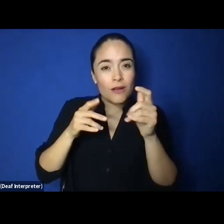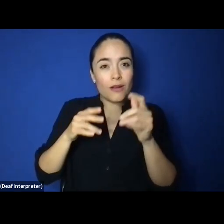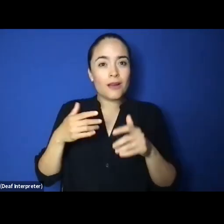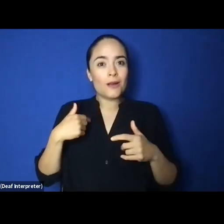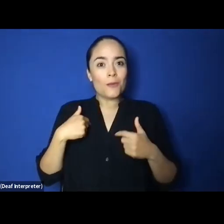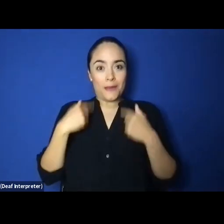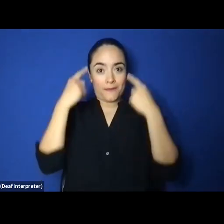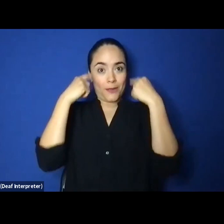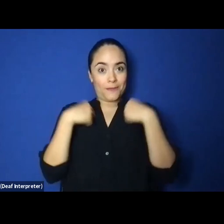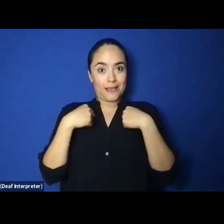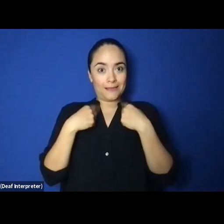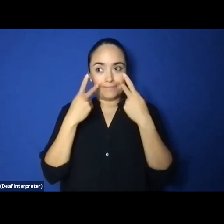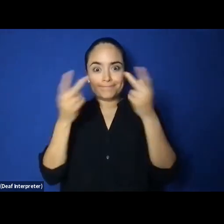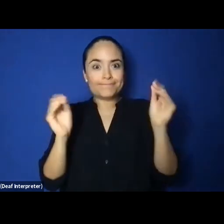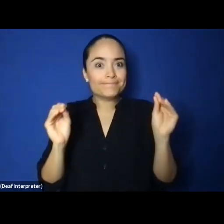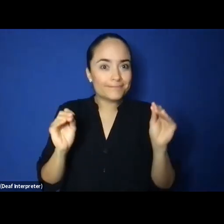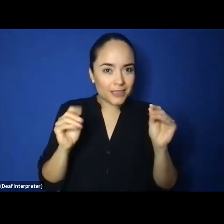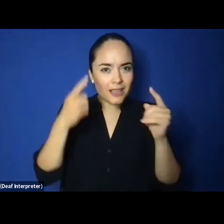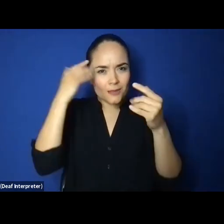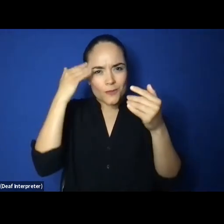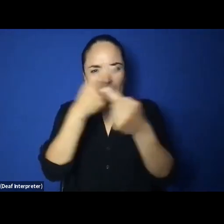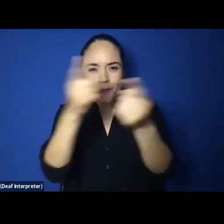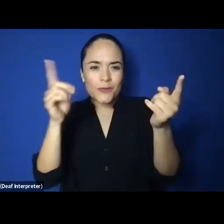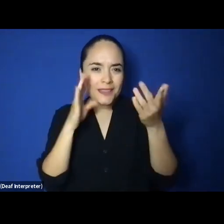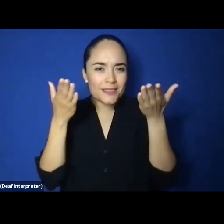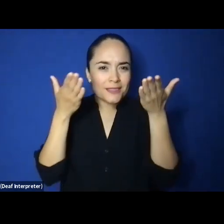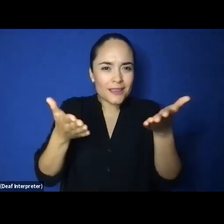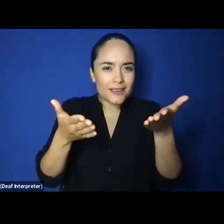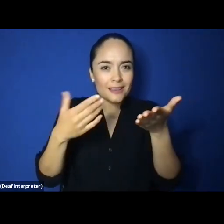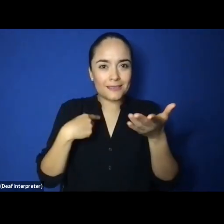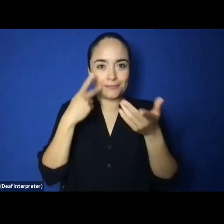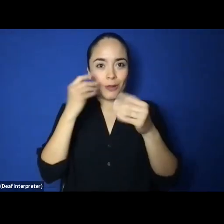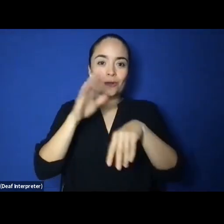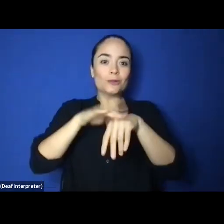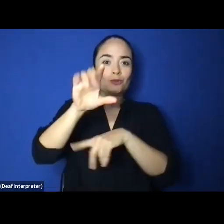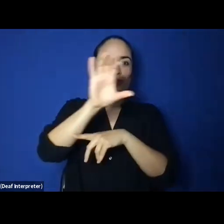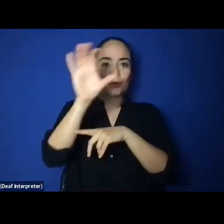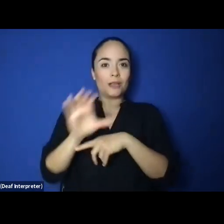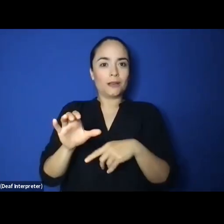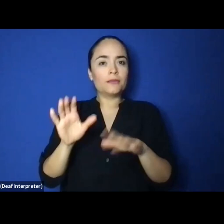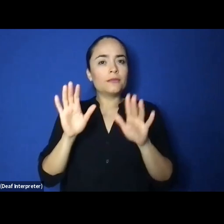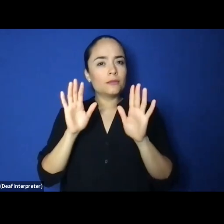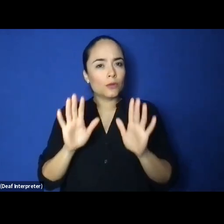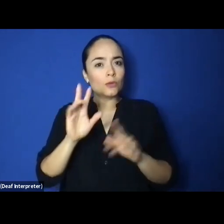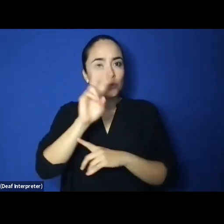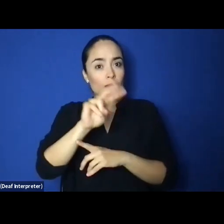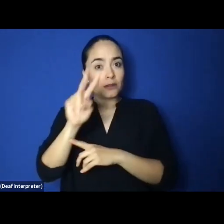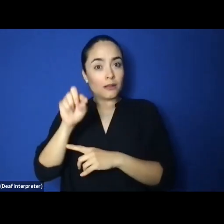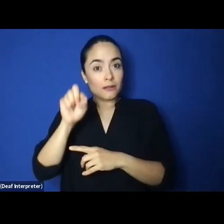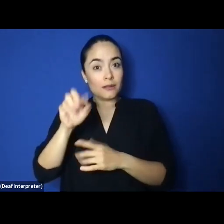but I know you're all out there. Makes me wonder how much of 22,500 eyes are staring back at me, times two, that's a lot of eyes staring back at us. Here at the Royal Ontario Museum -- look at that, 90%